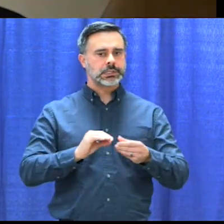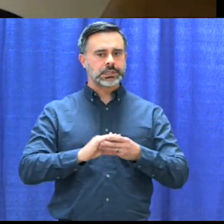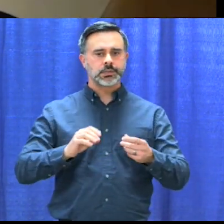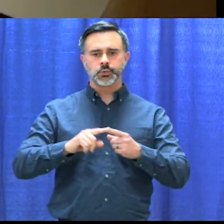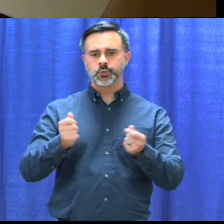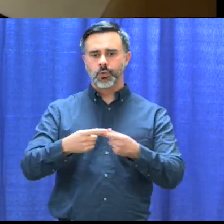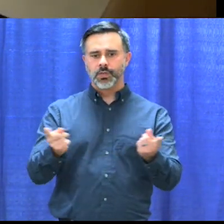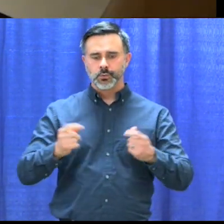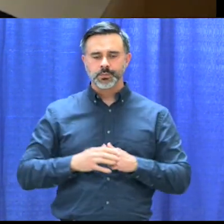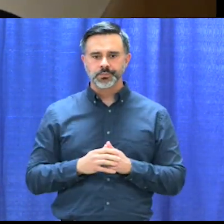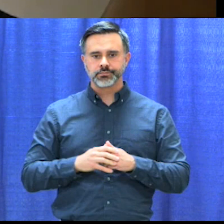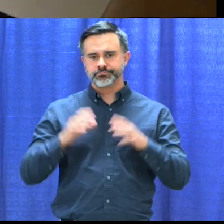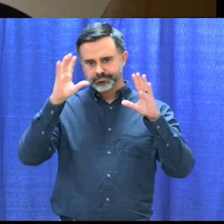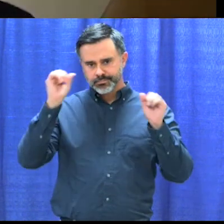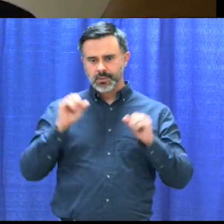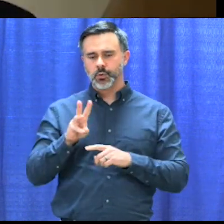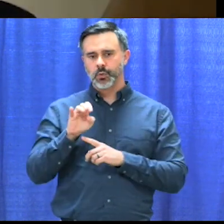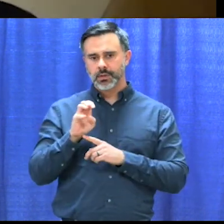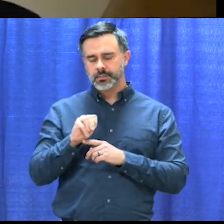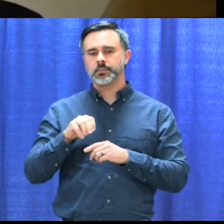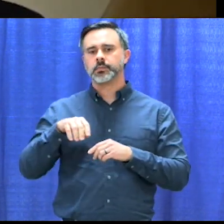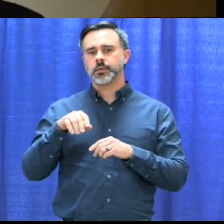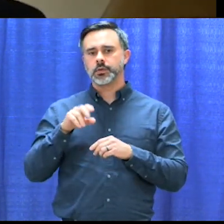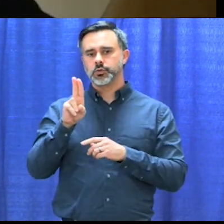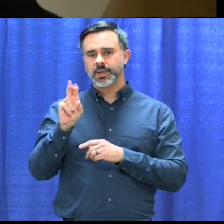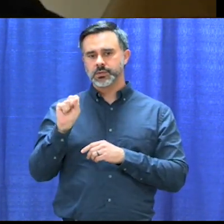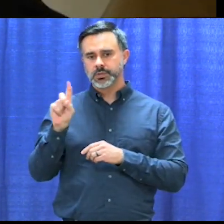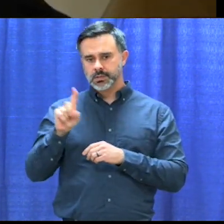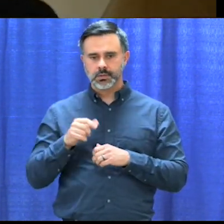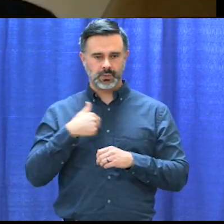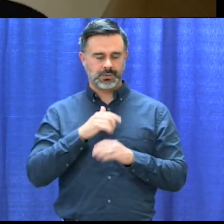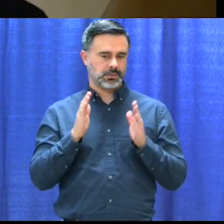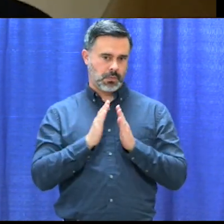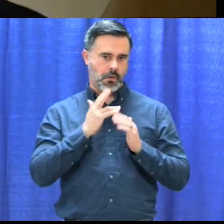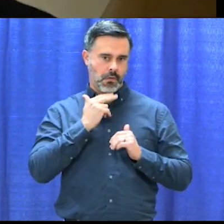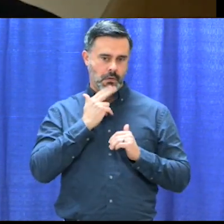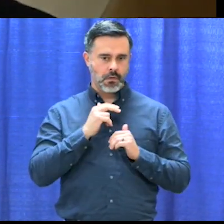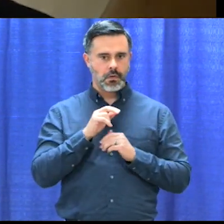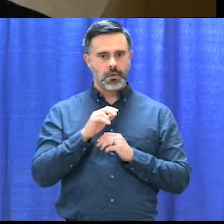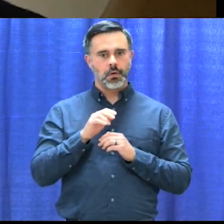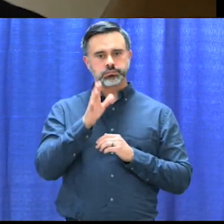As a superintendent for Williams Unified School District we're a small rural agricultural